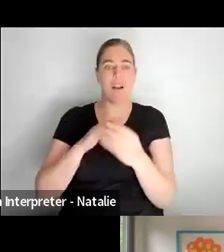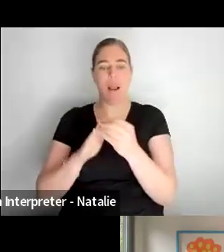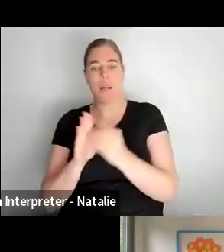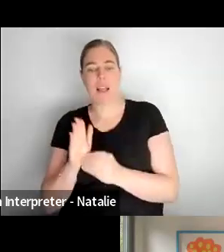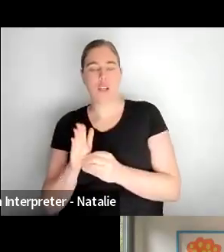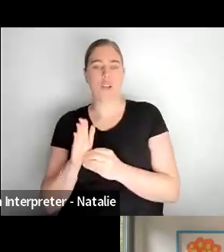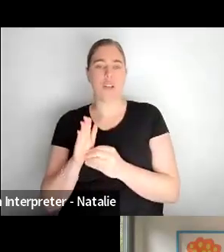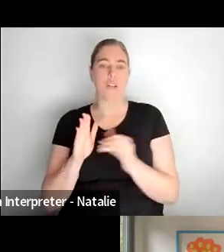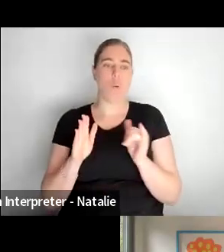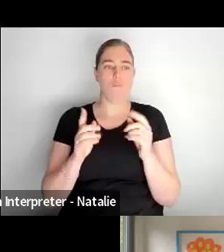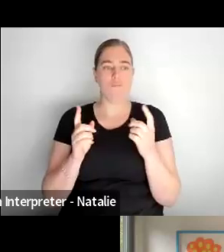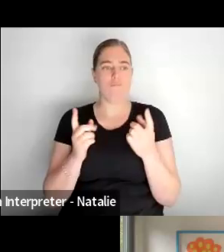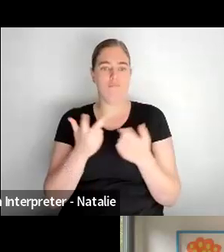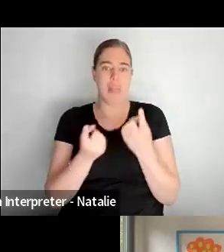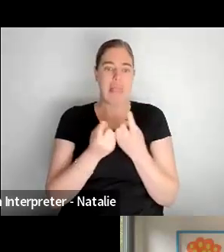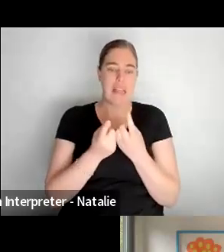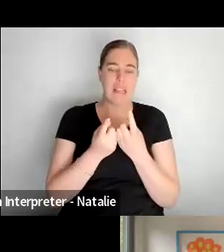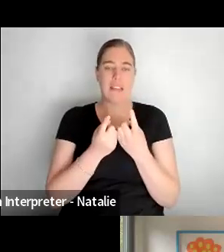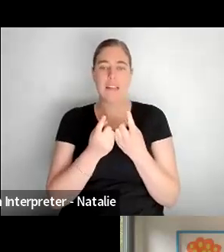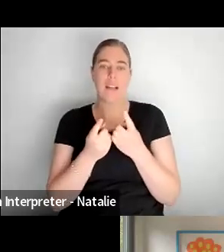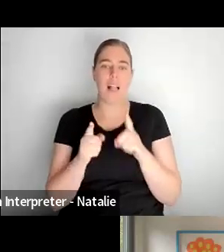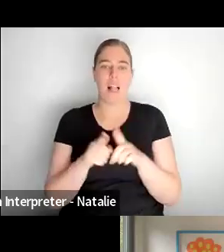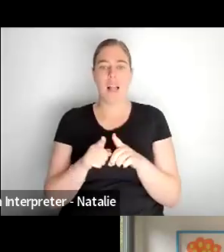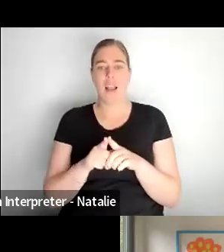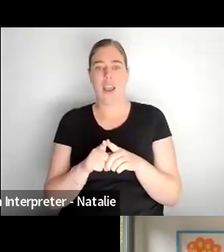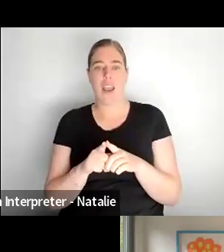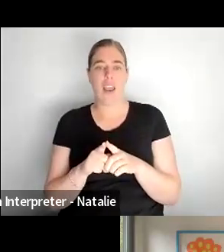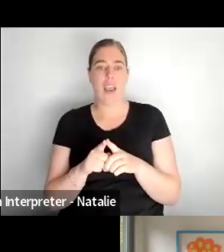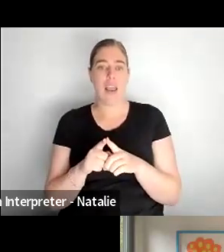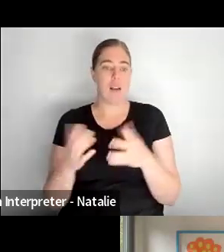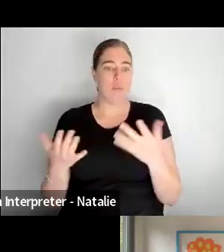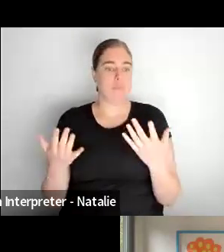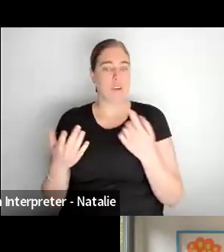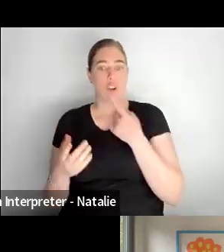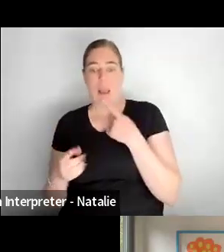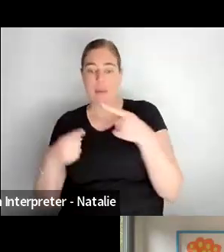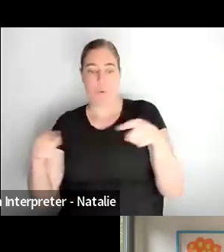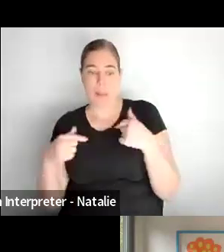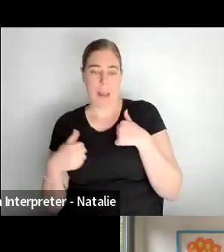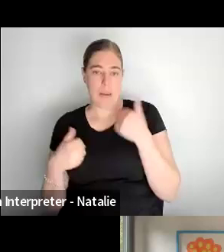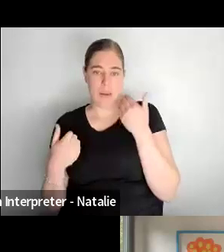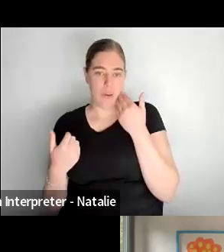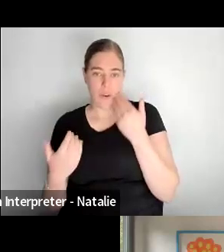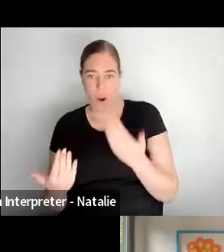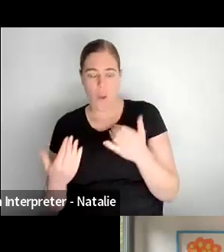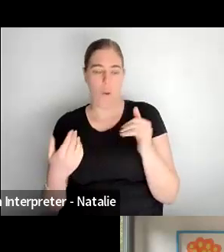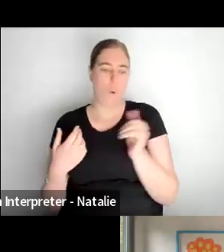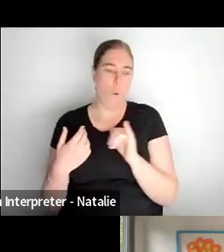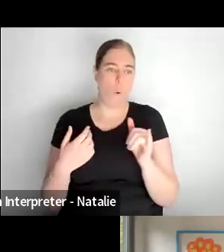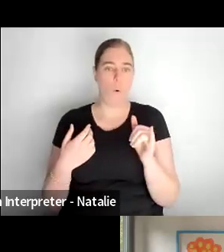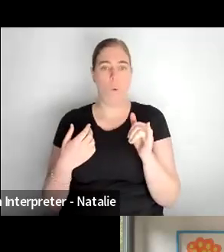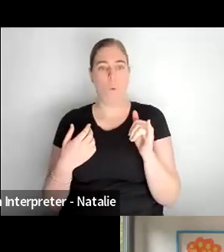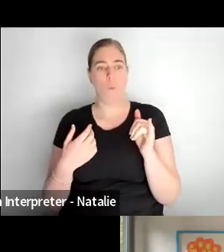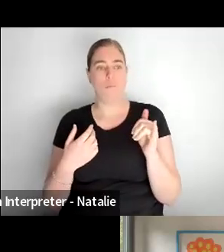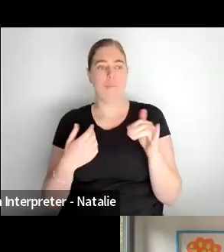things, particularly things that - maybe genres of music or scenes that I'm not really a cross,